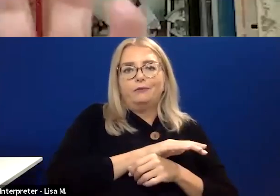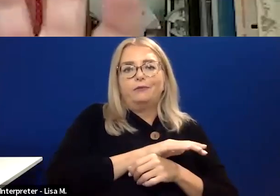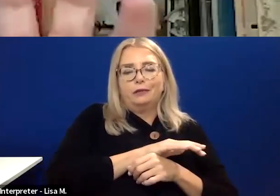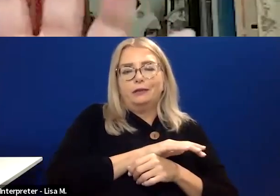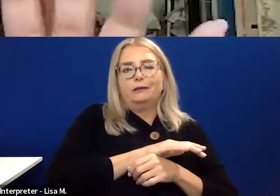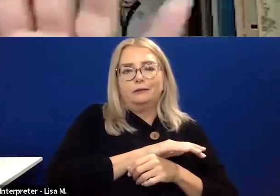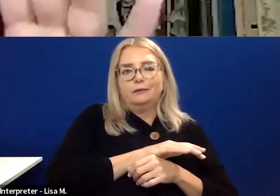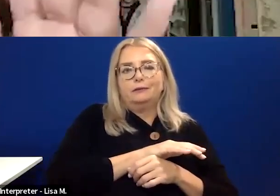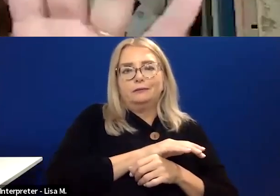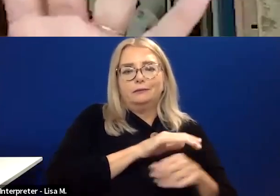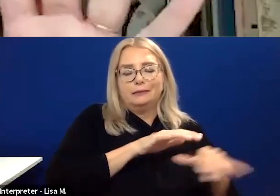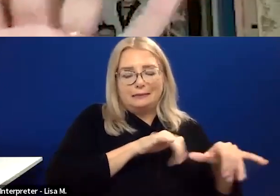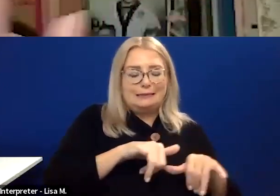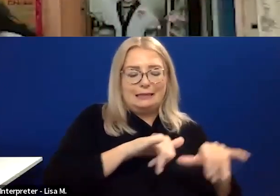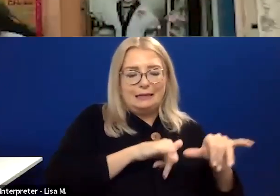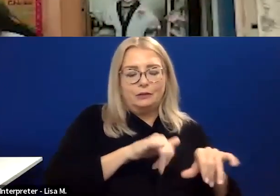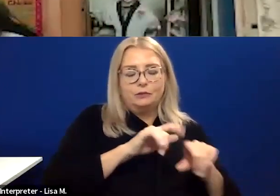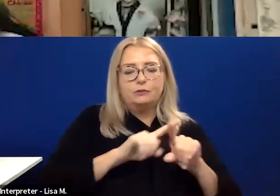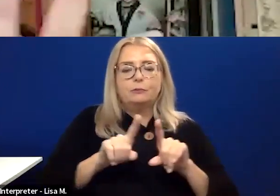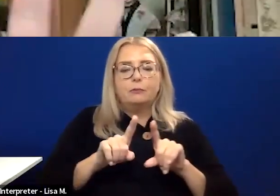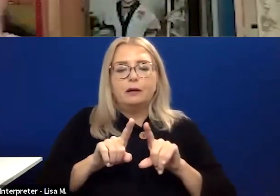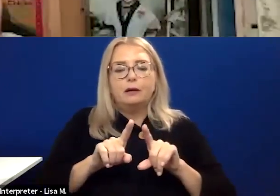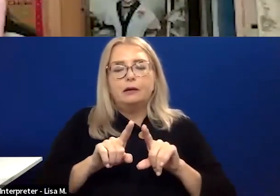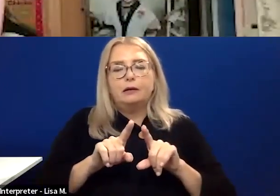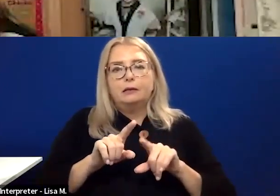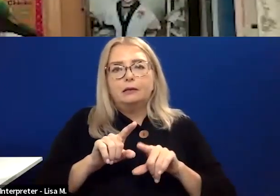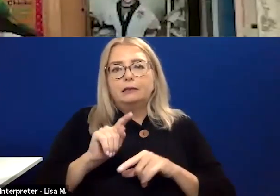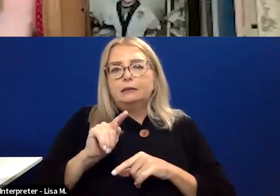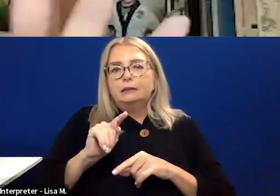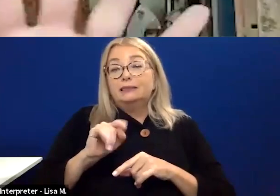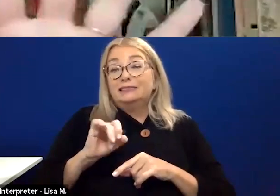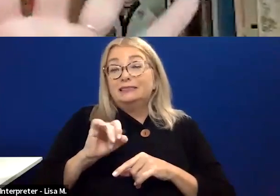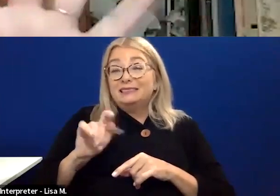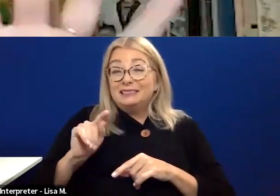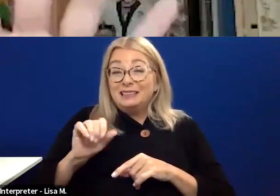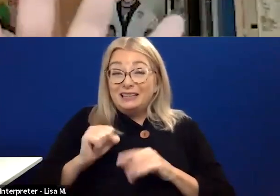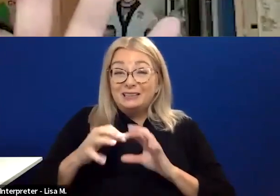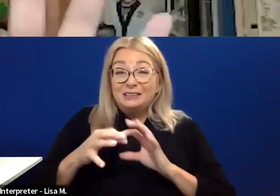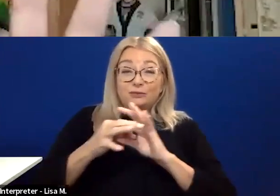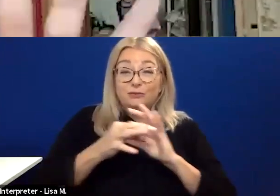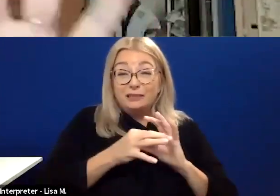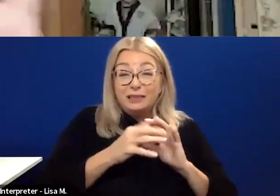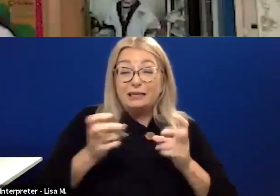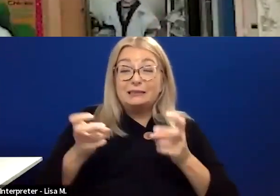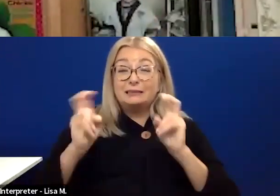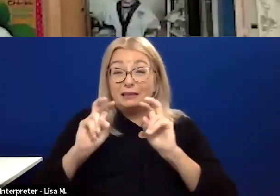an ex because um texts are related and the topics are related there is a natural relating of the